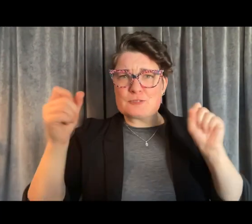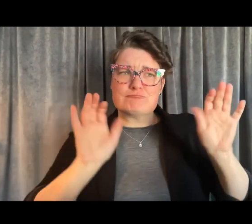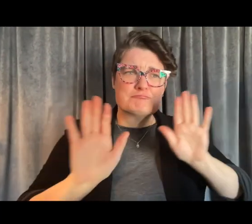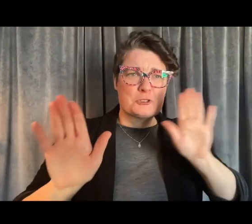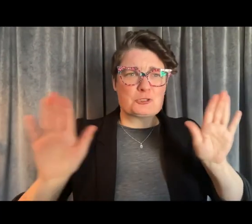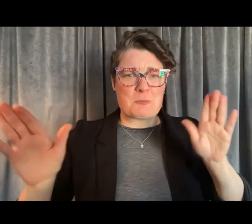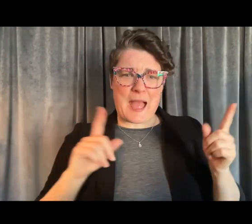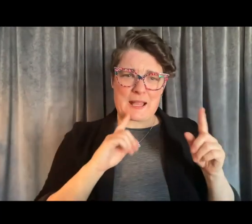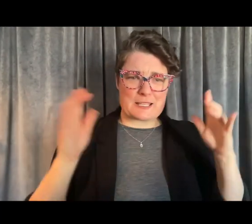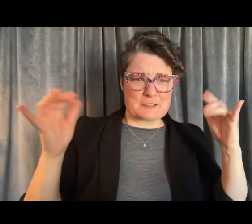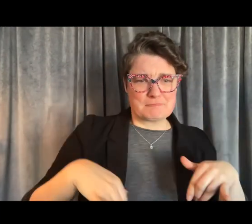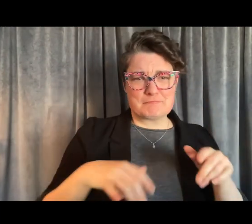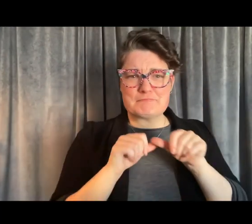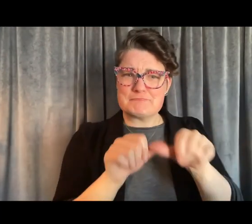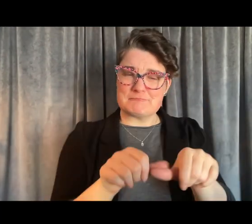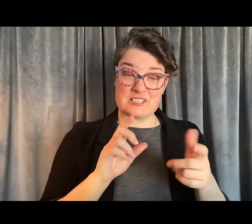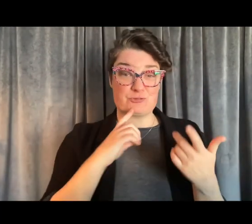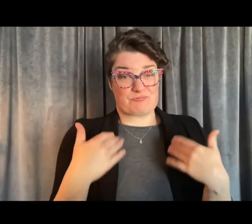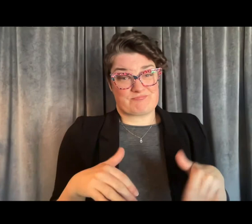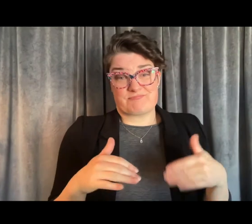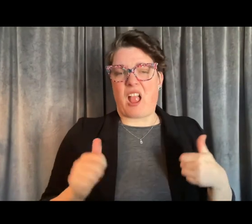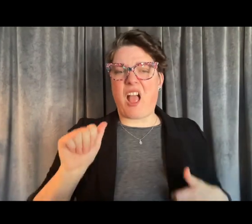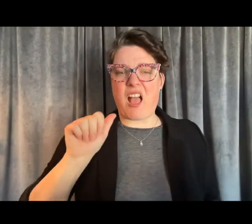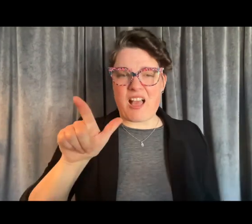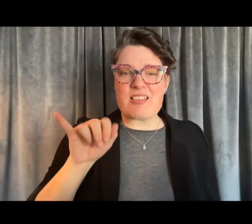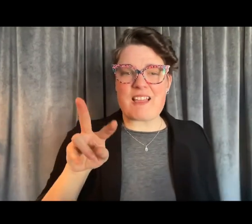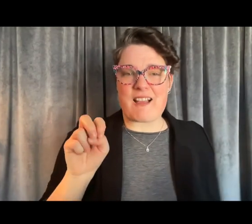It's very dynamic and alive even though it feels slow.